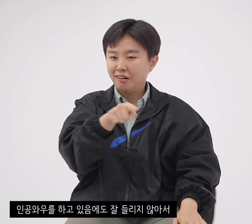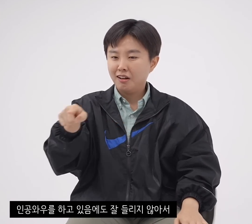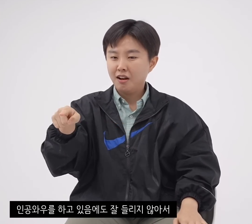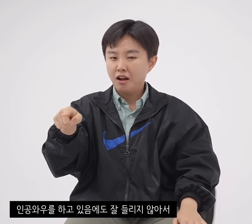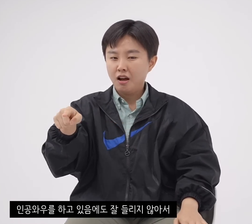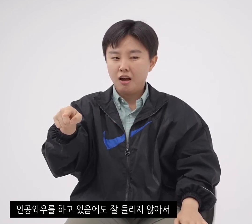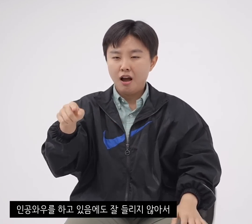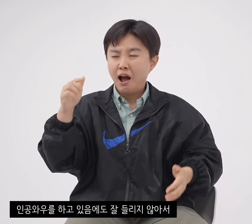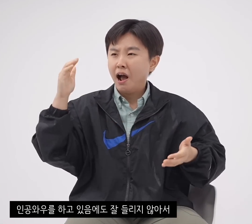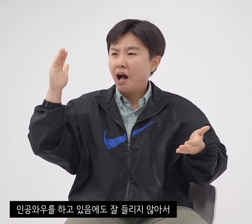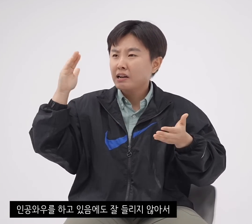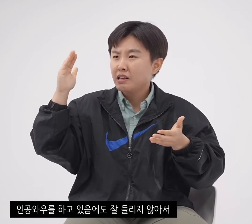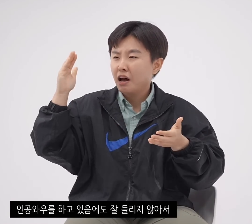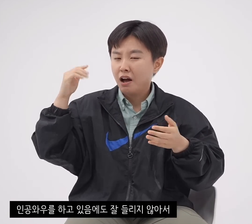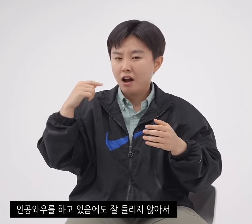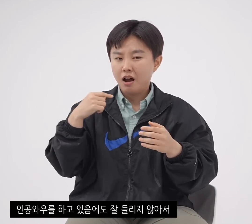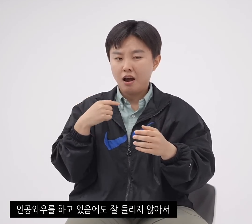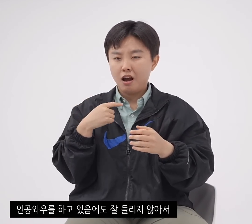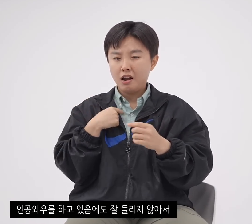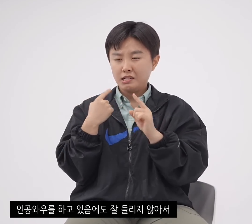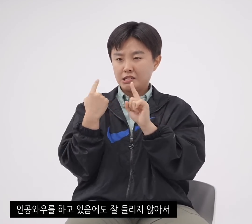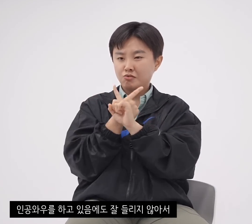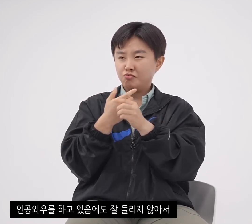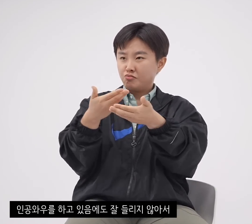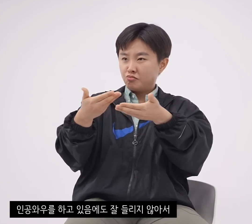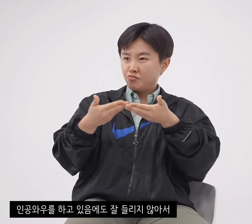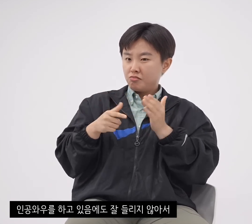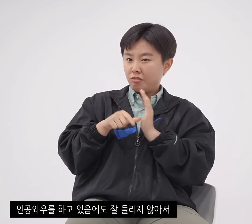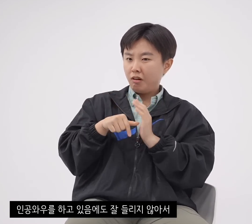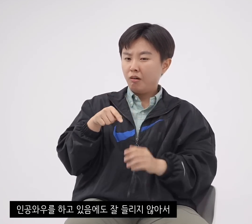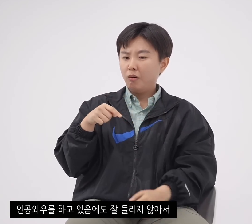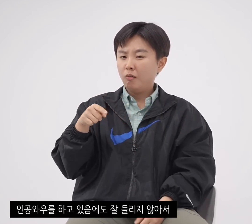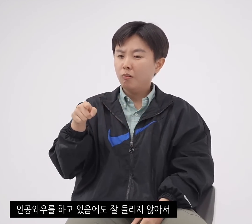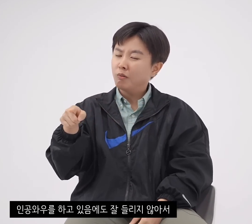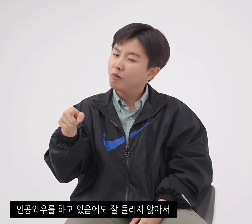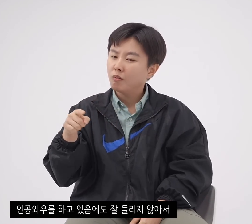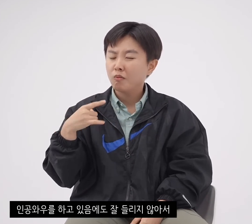but I thought it was strange that